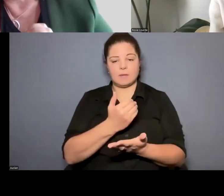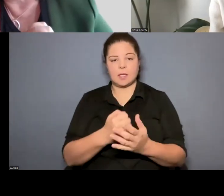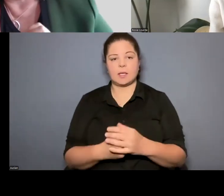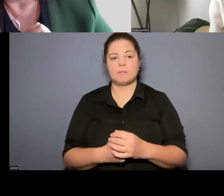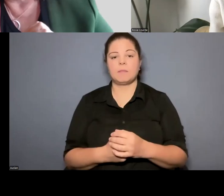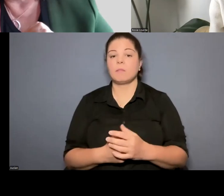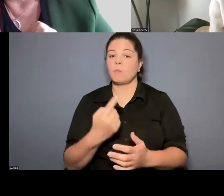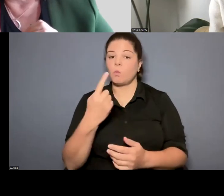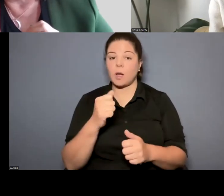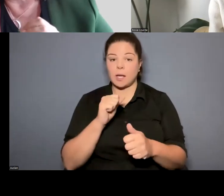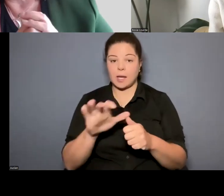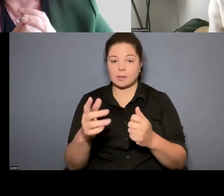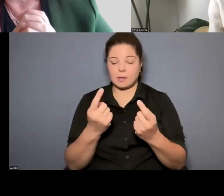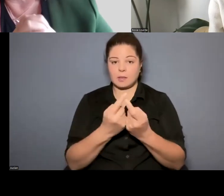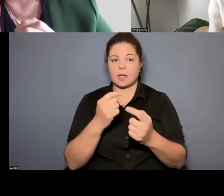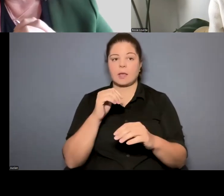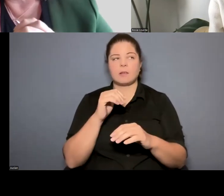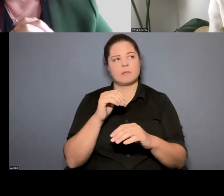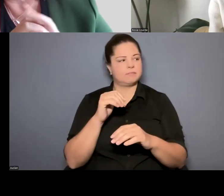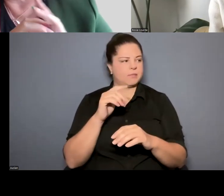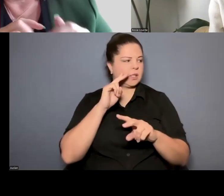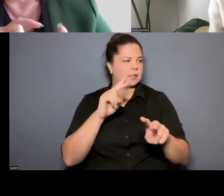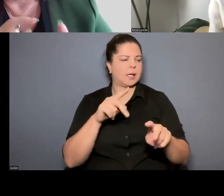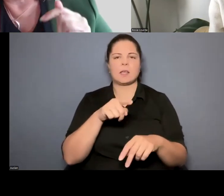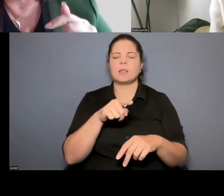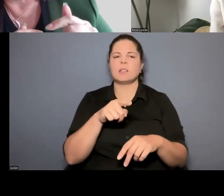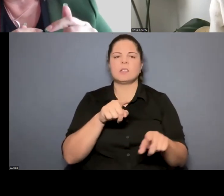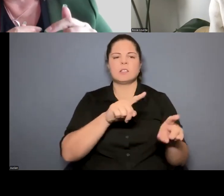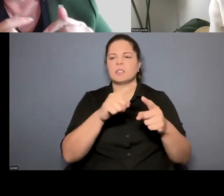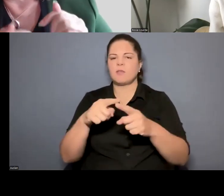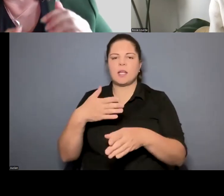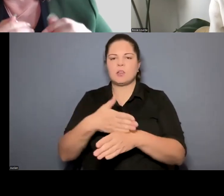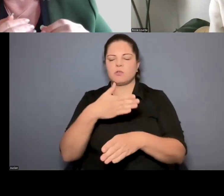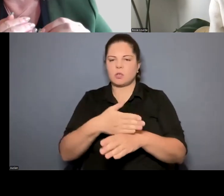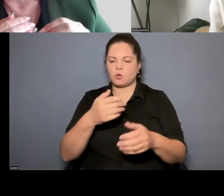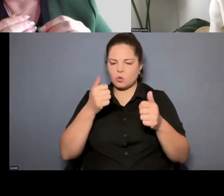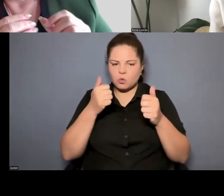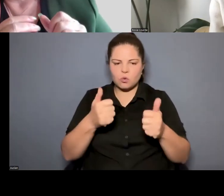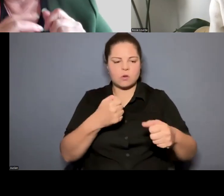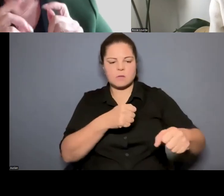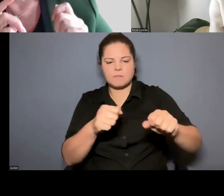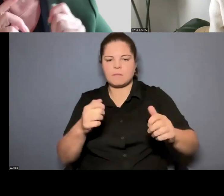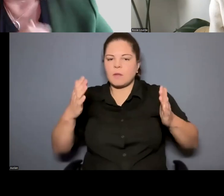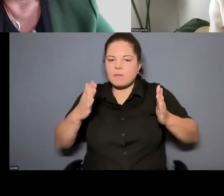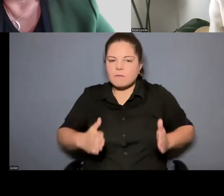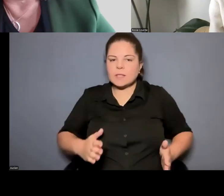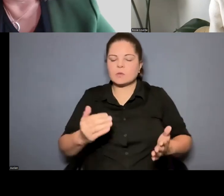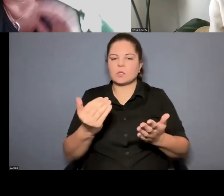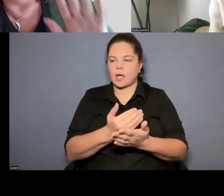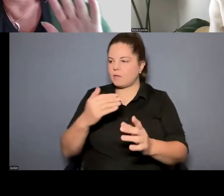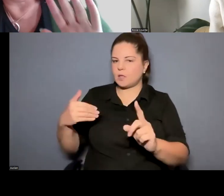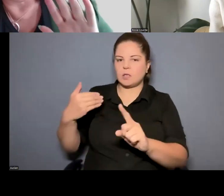in that are quite good at physical safety, have actually, a light bulb has gone off. Mining is